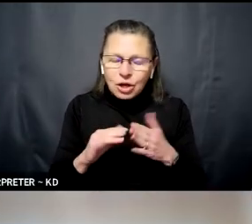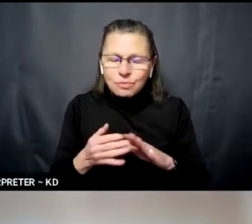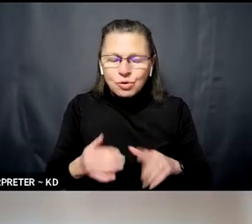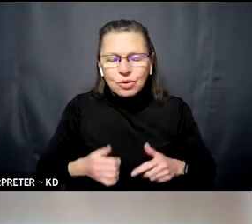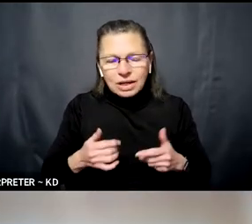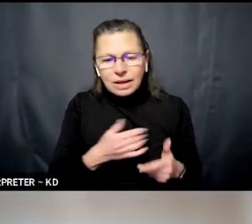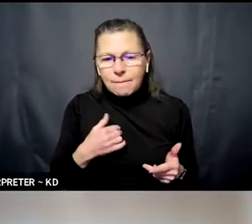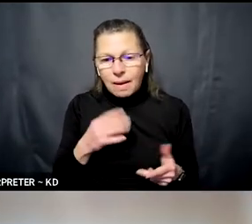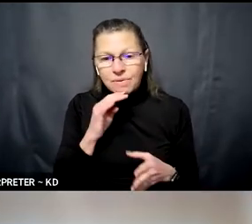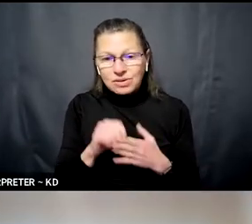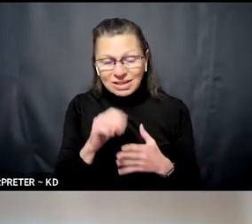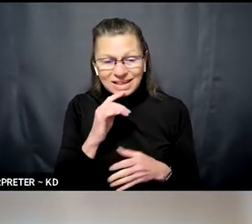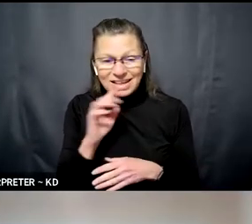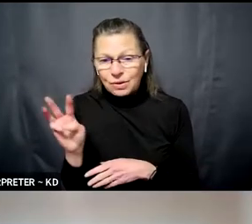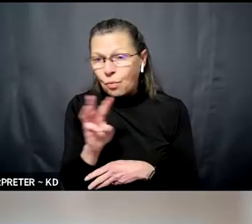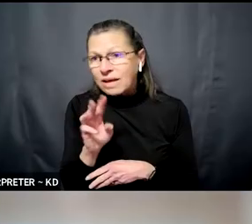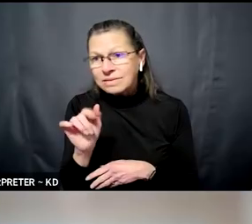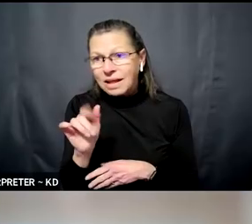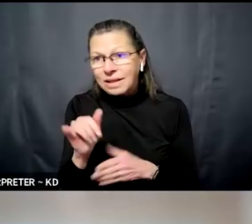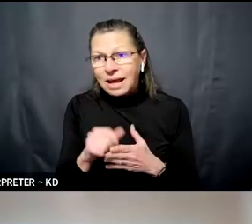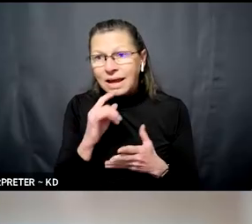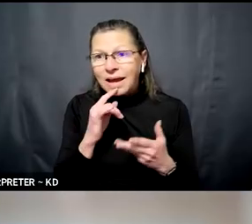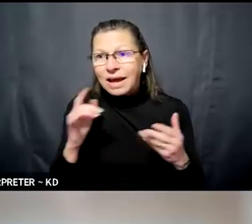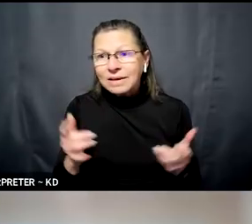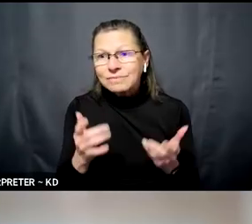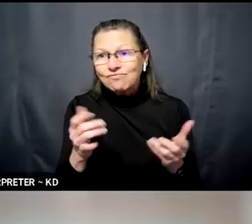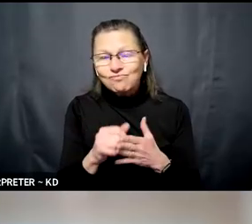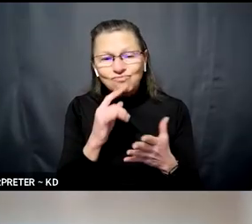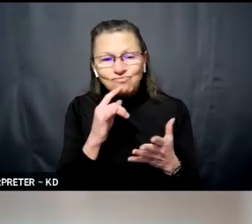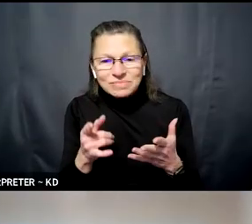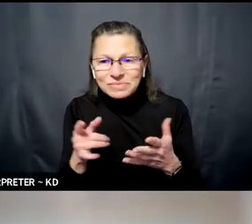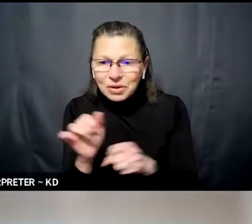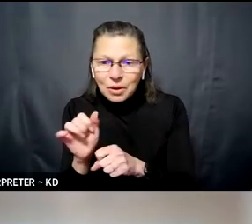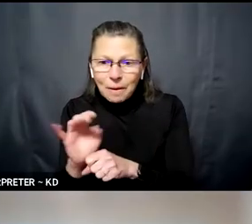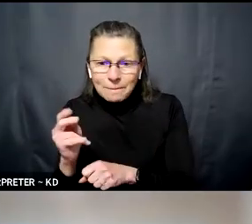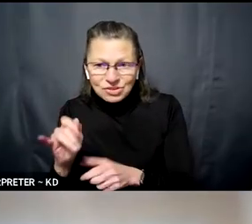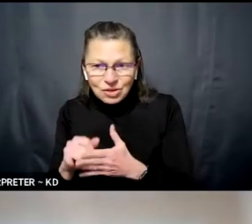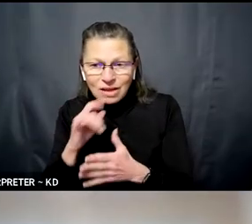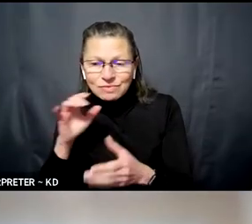is a proud Navajo two-spirit activist whose work spans advocacy and cultural empowerment.